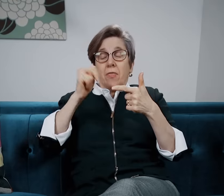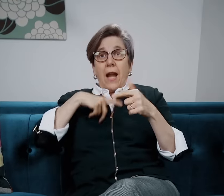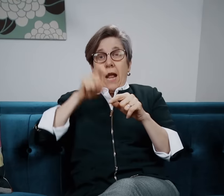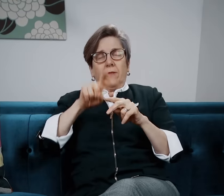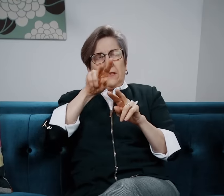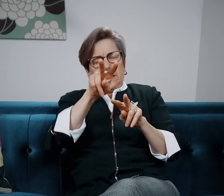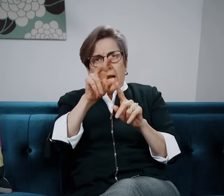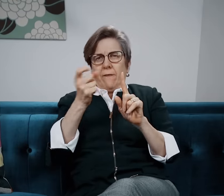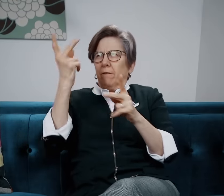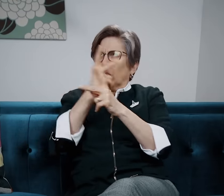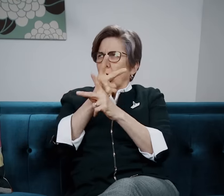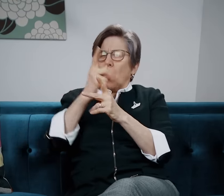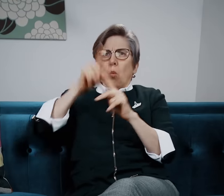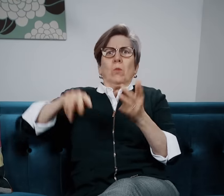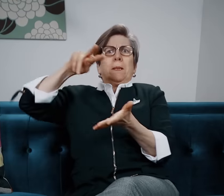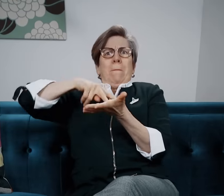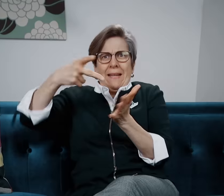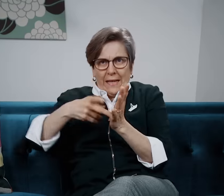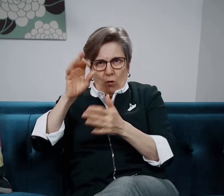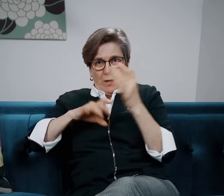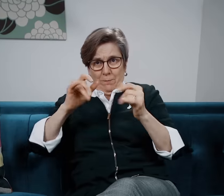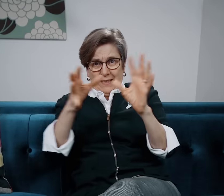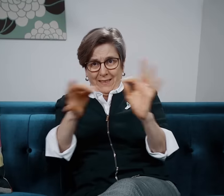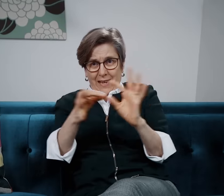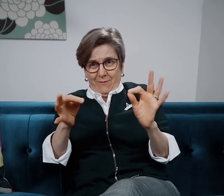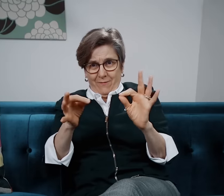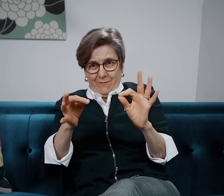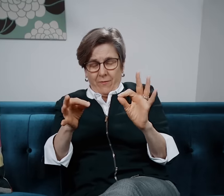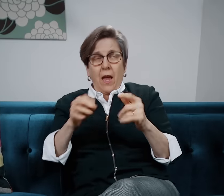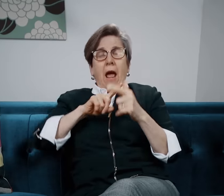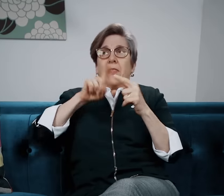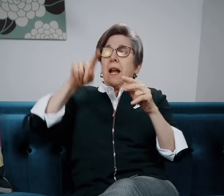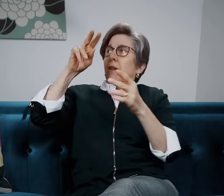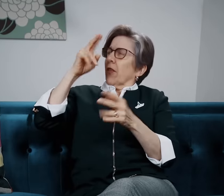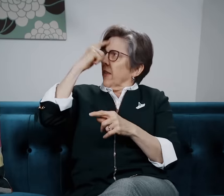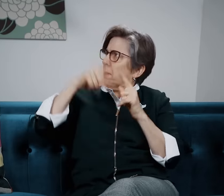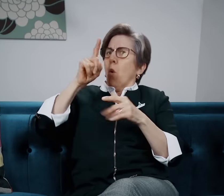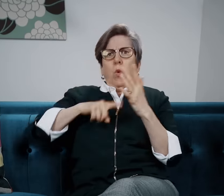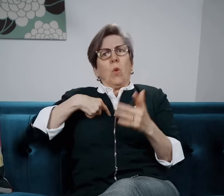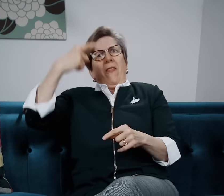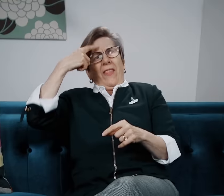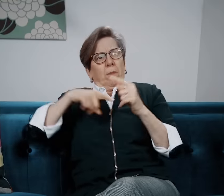what was the meaning of the message that was being shared in spoken language. And then I had to think about, Well, what is it that I just learned?